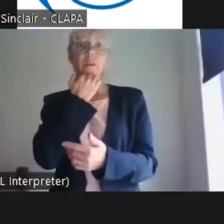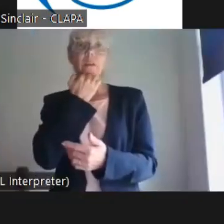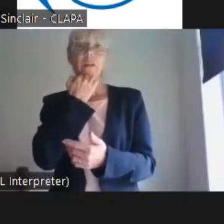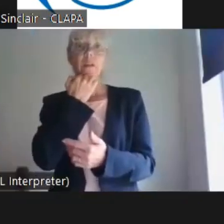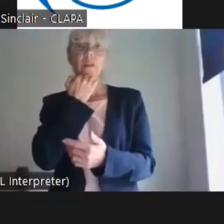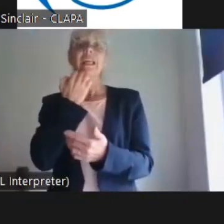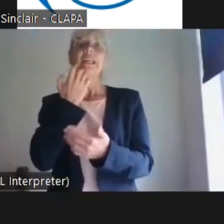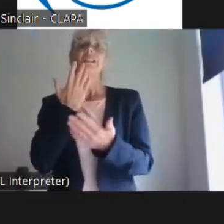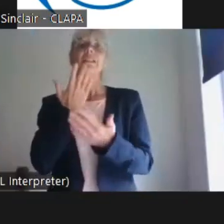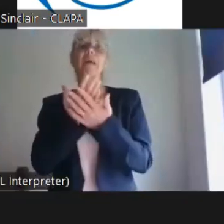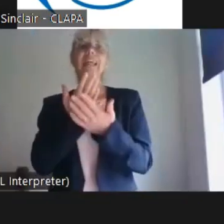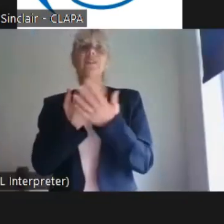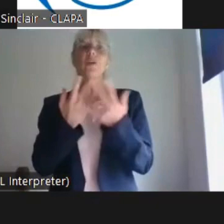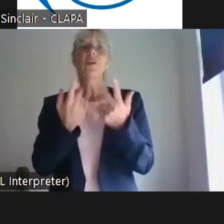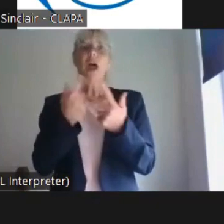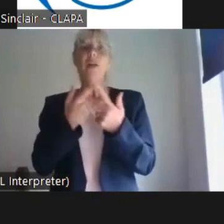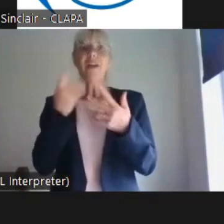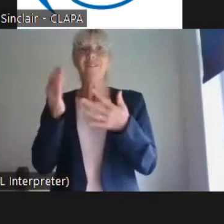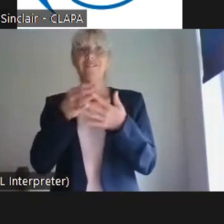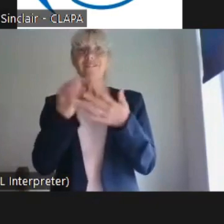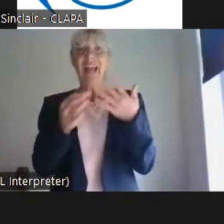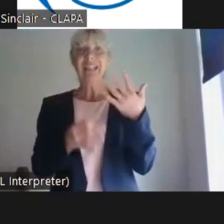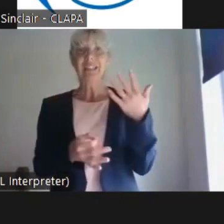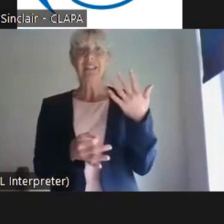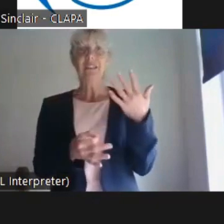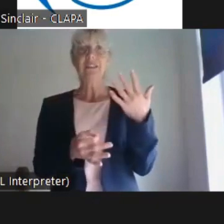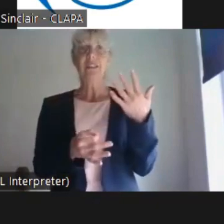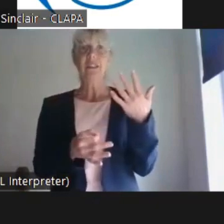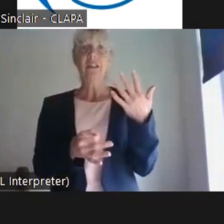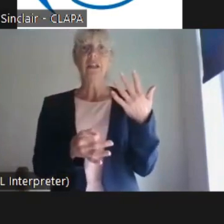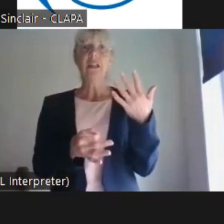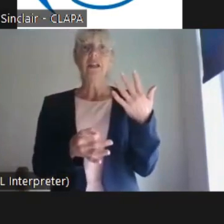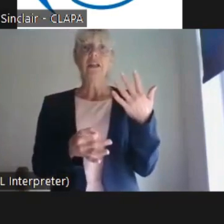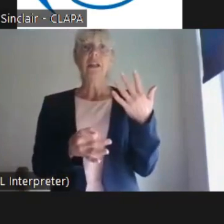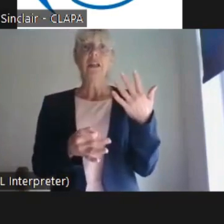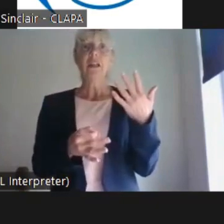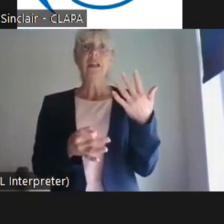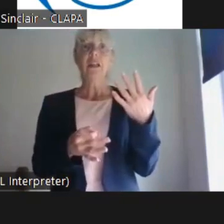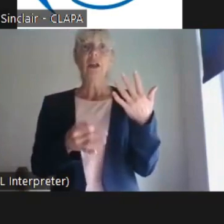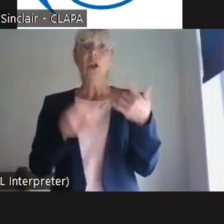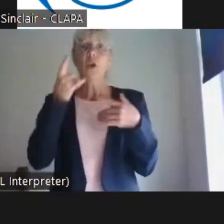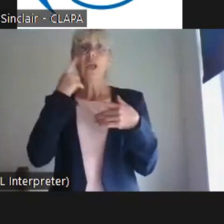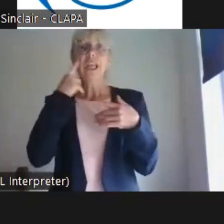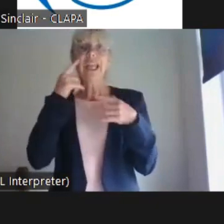on the function of that tube that what we we know is these taken to but it's a tube which